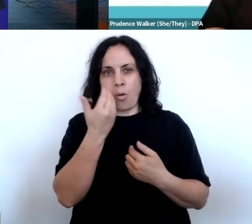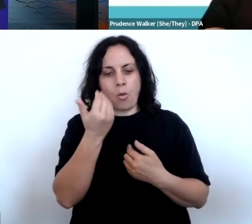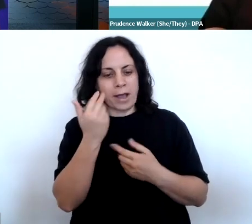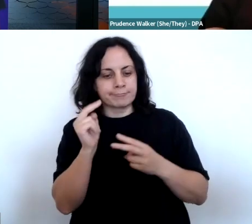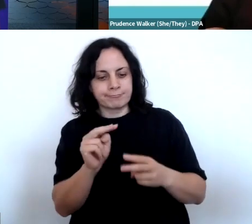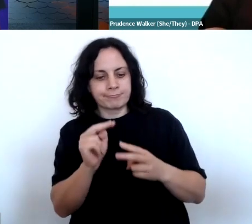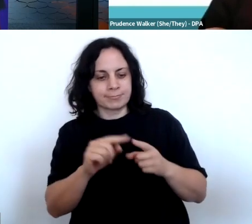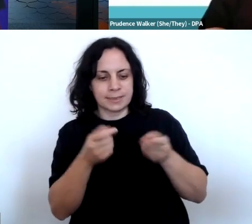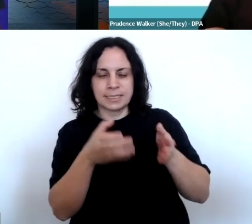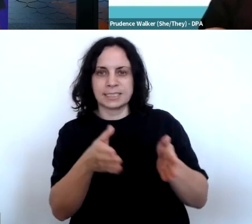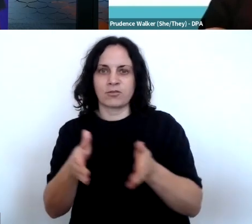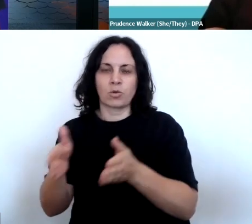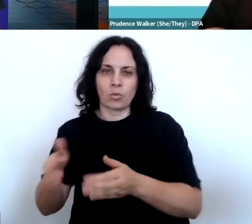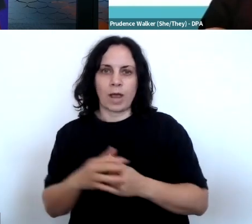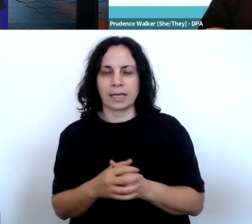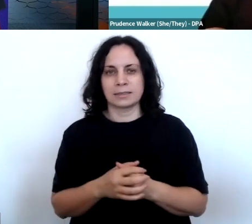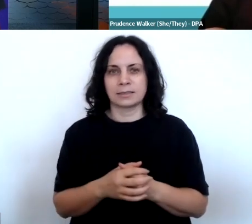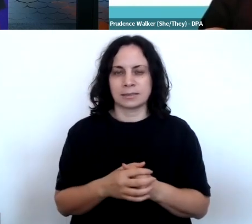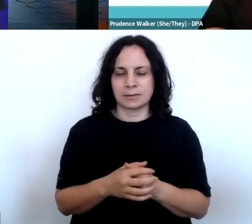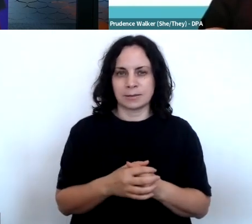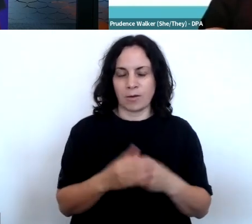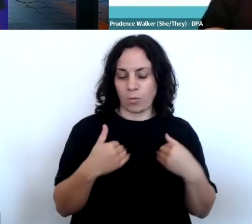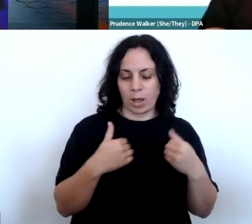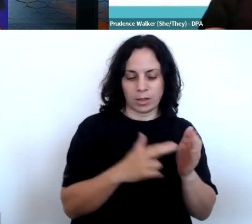Whatu Ora and the Ministry of Health who lead on that.